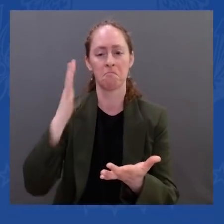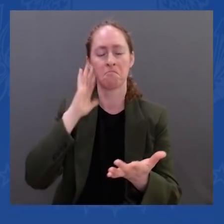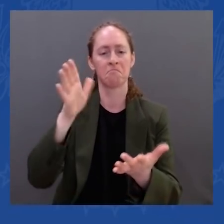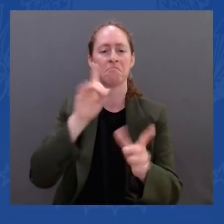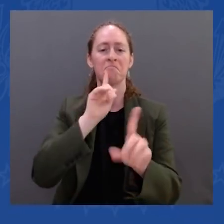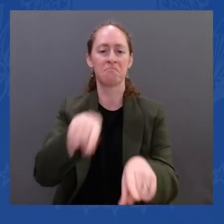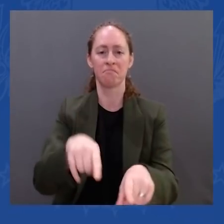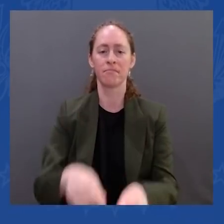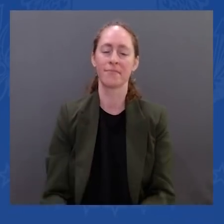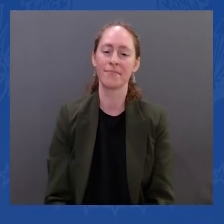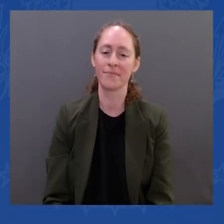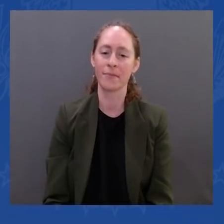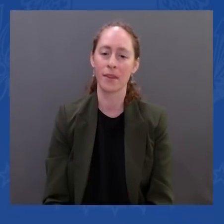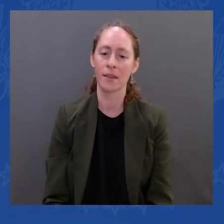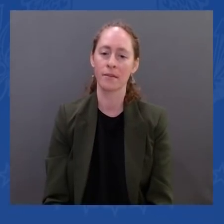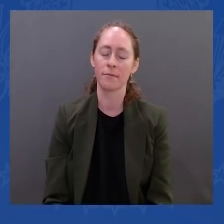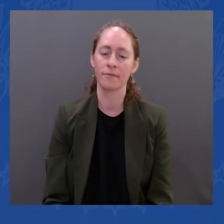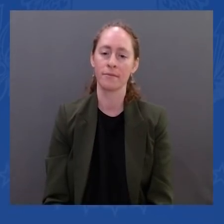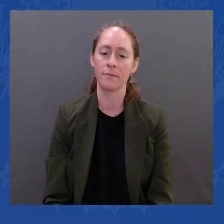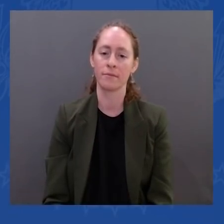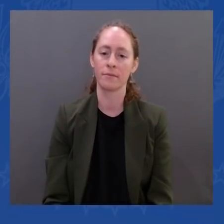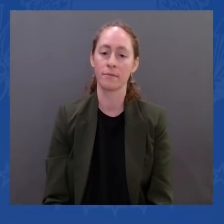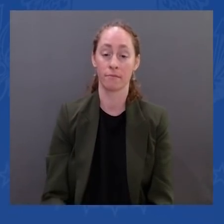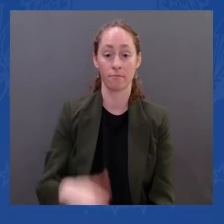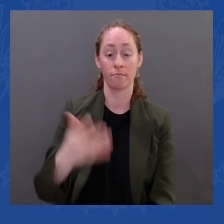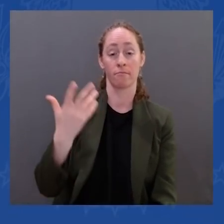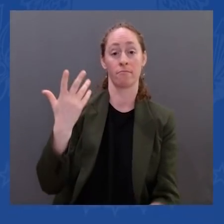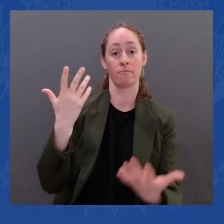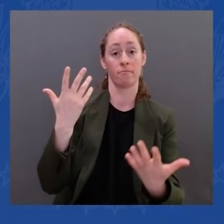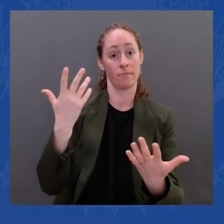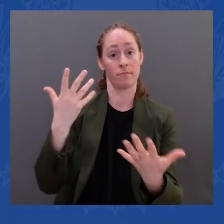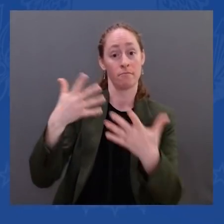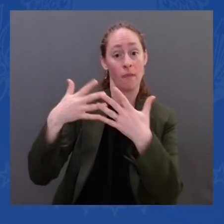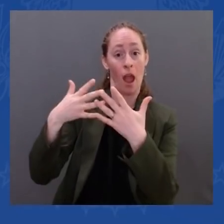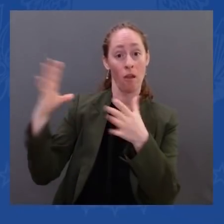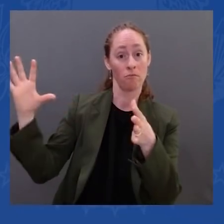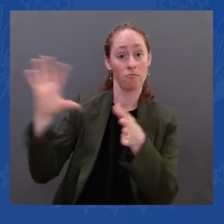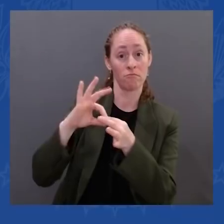we want United States to be engaged from the economic perspective as well,